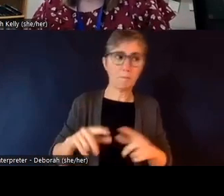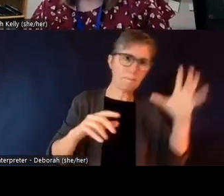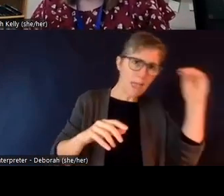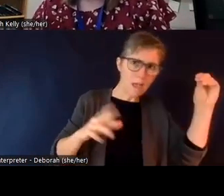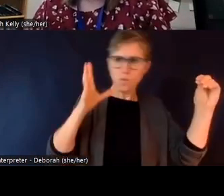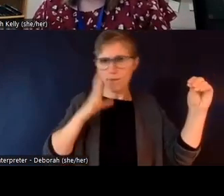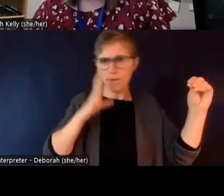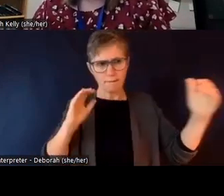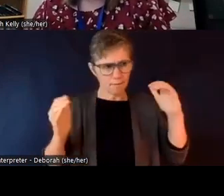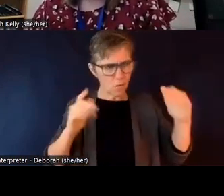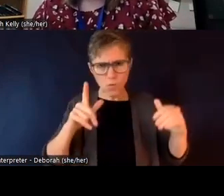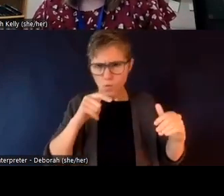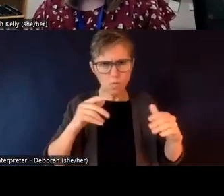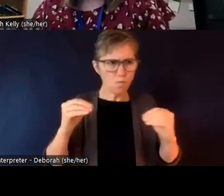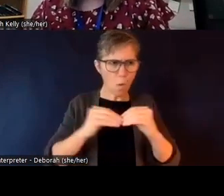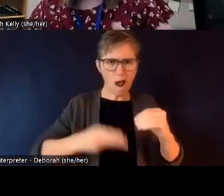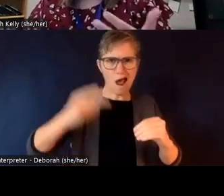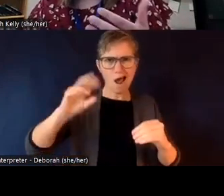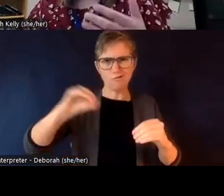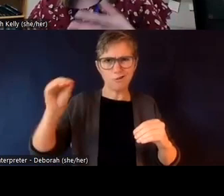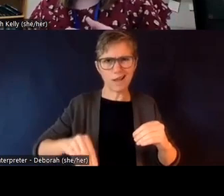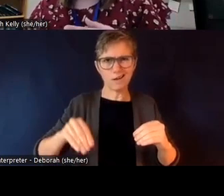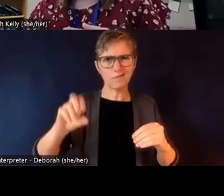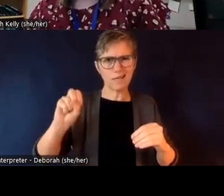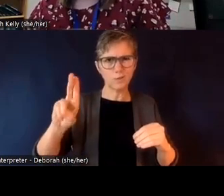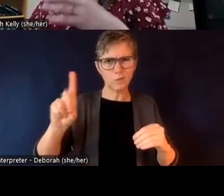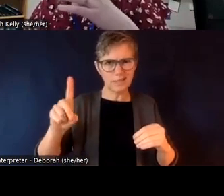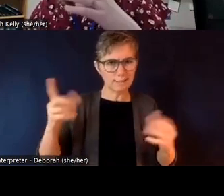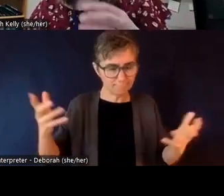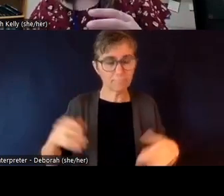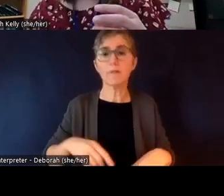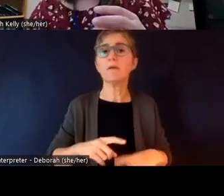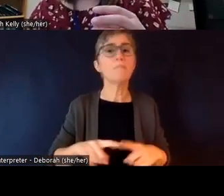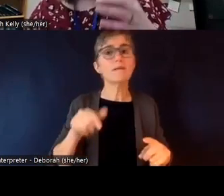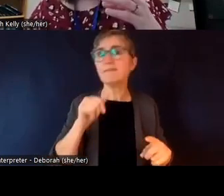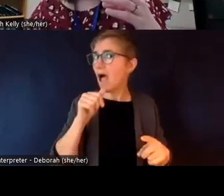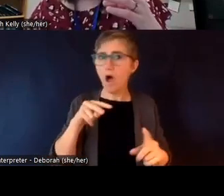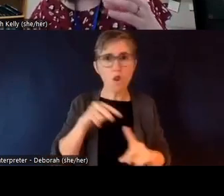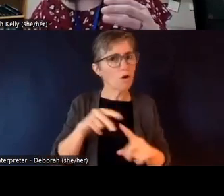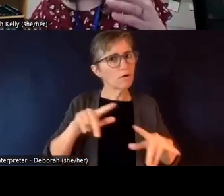substance use disorders, but they don't look at co-occurring suicidal thoughts,